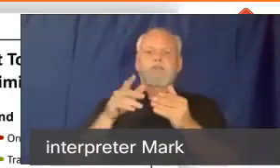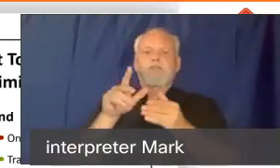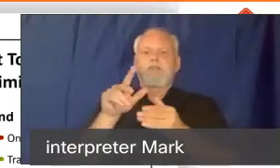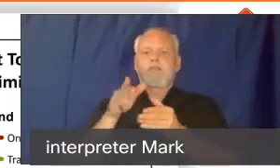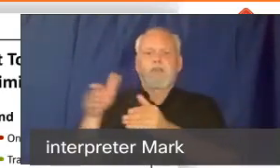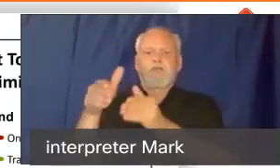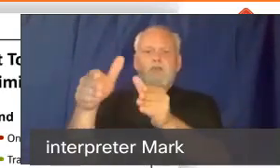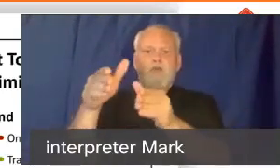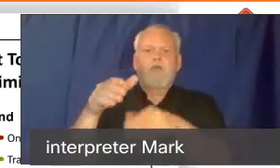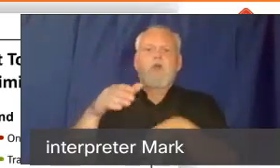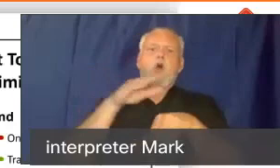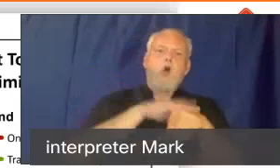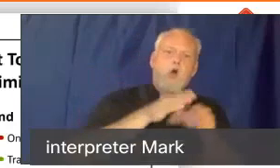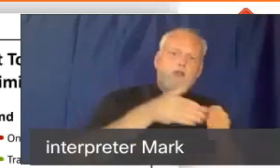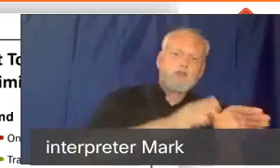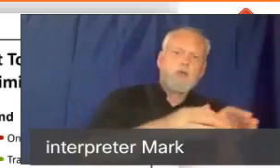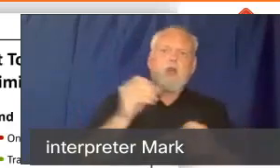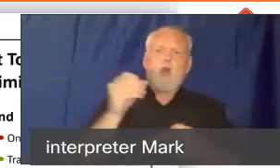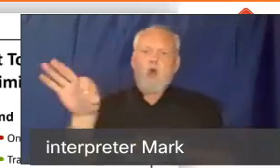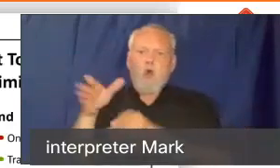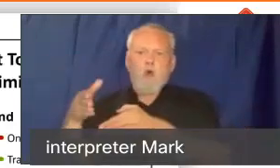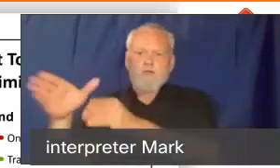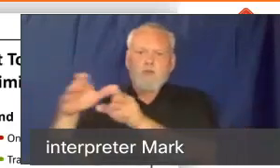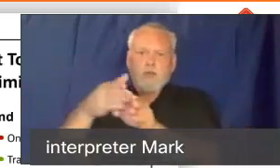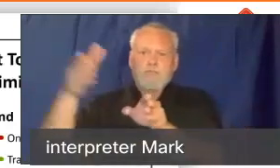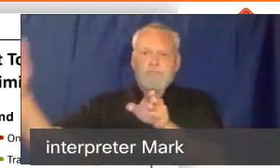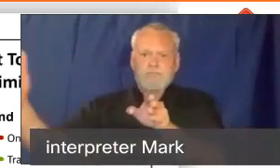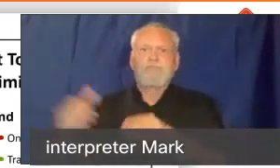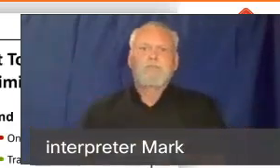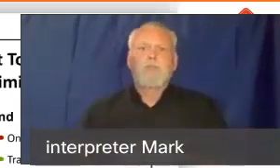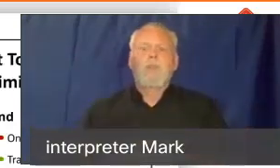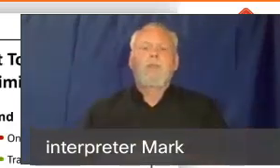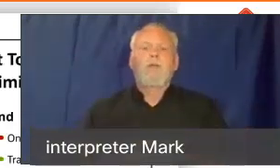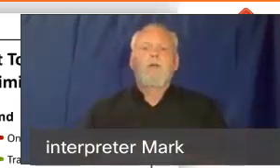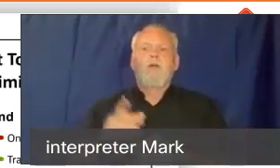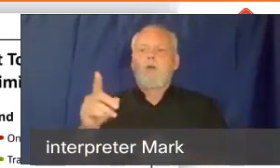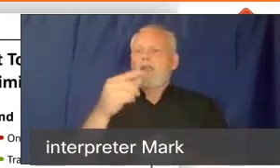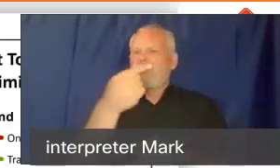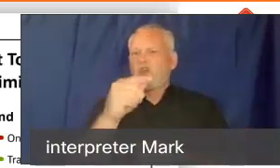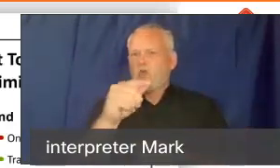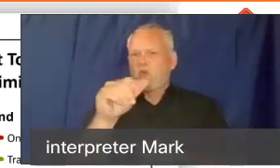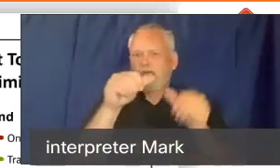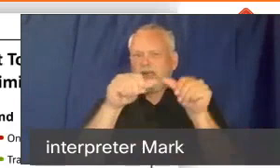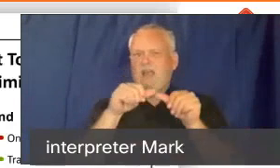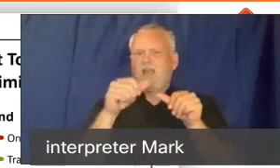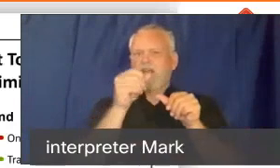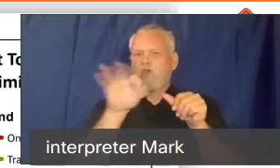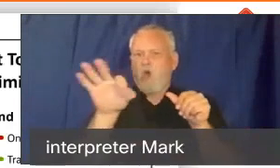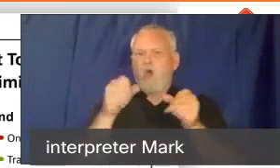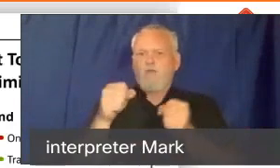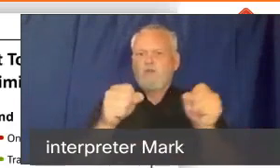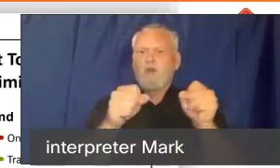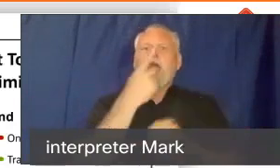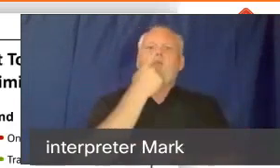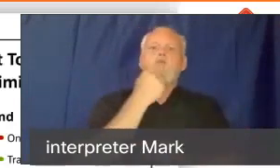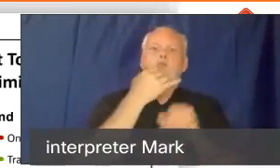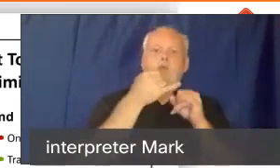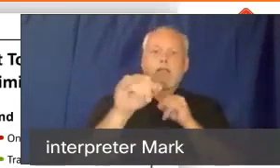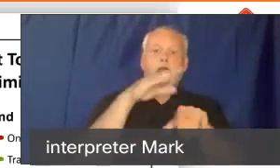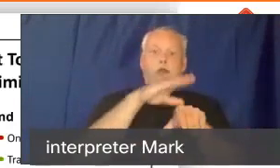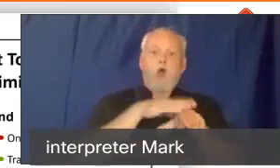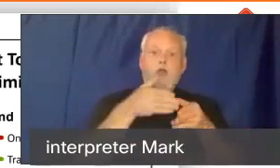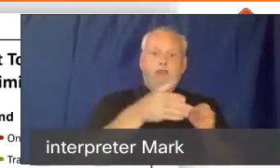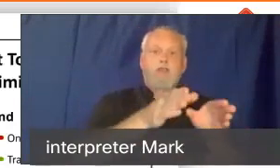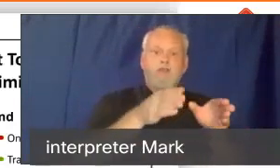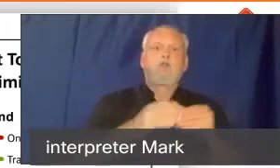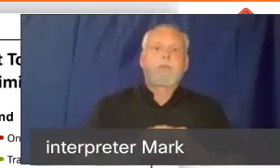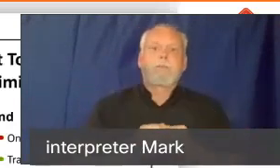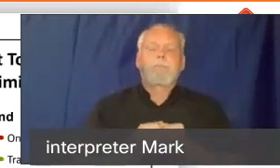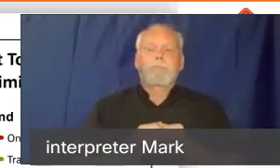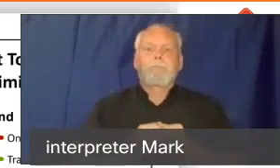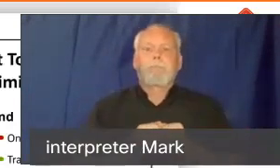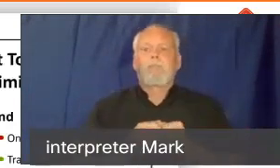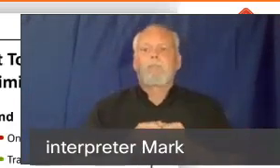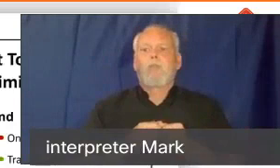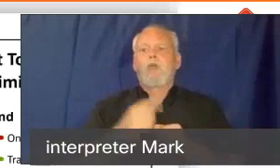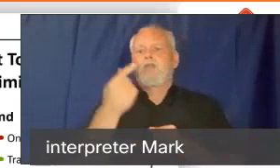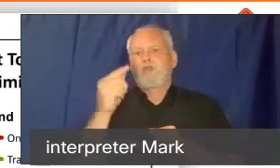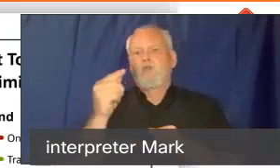On street and upstate, so will be sexual where extending claim that will be like upstreet or the red line showing that on this trade segment. And Alicia will be like, off this straight along.